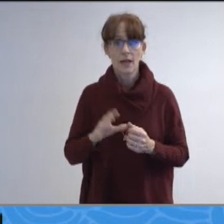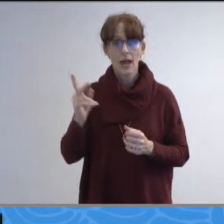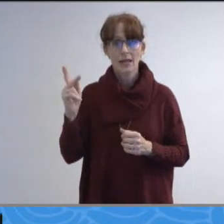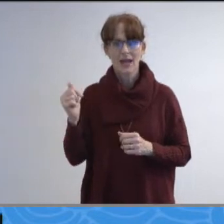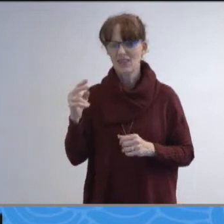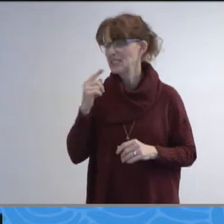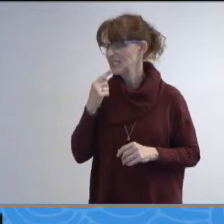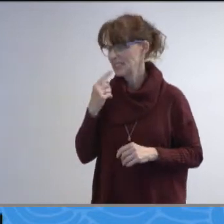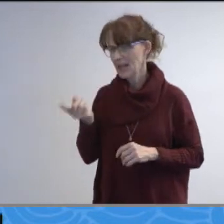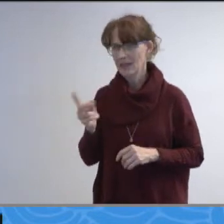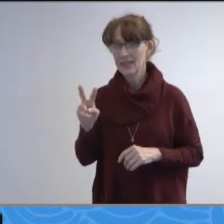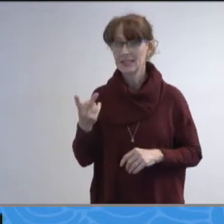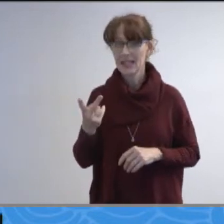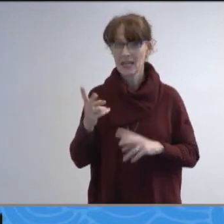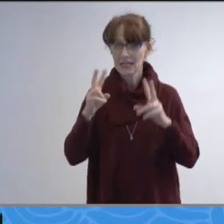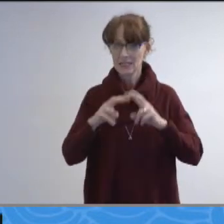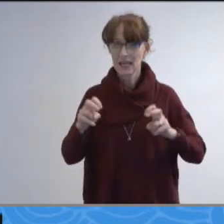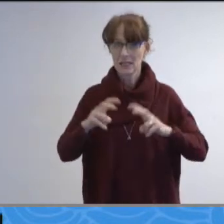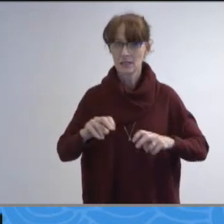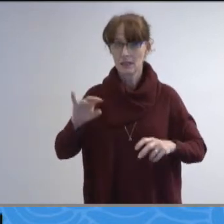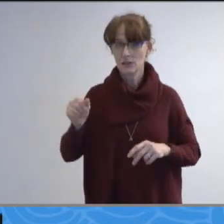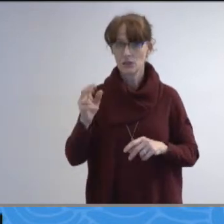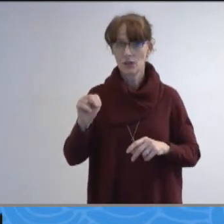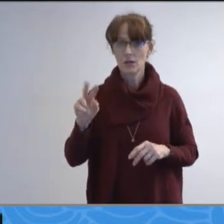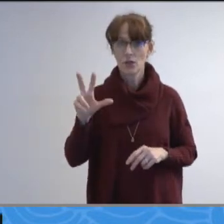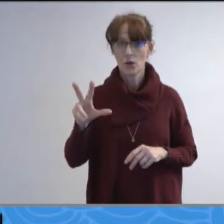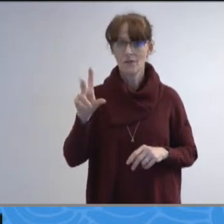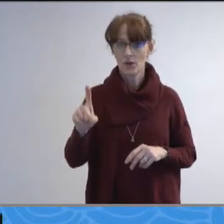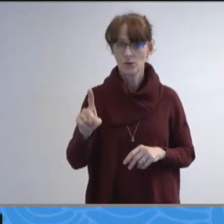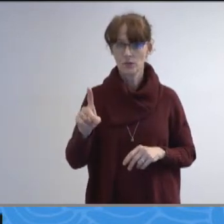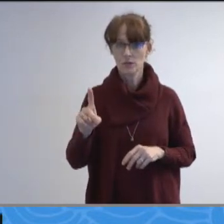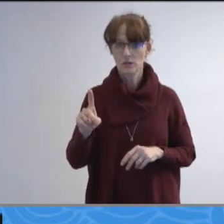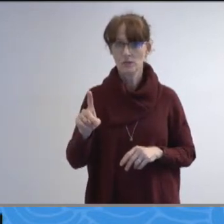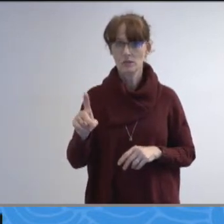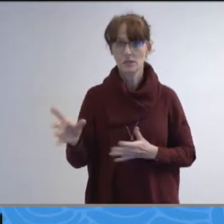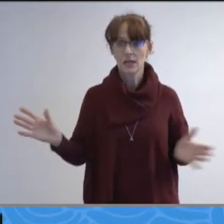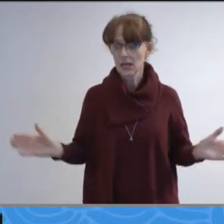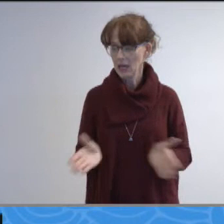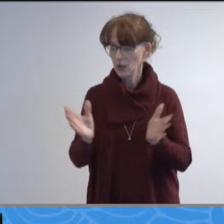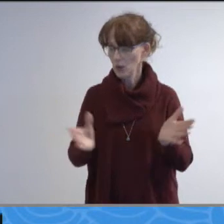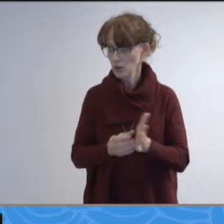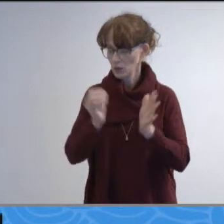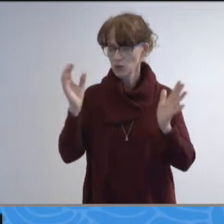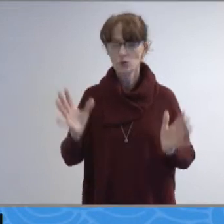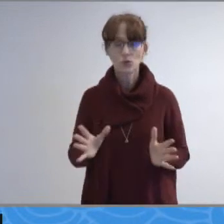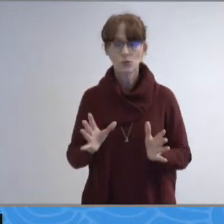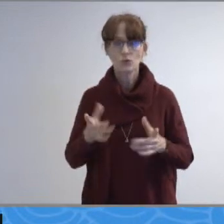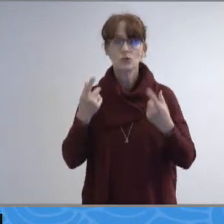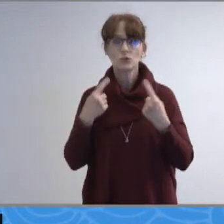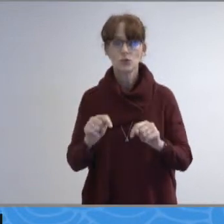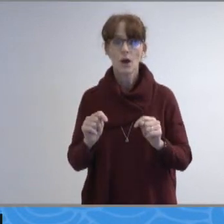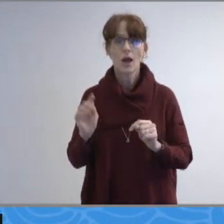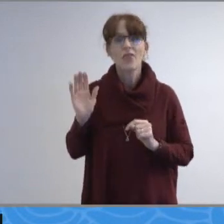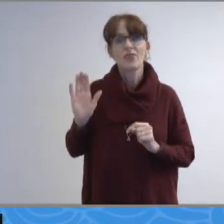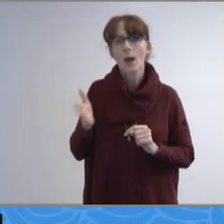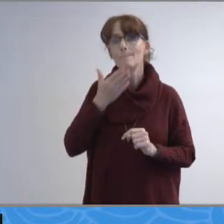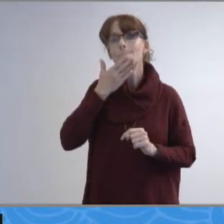the second Diagnostic will start January 31st. Encourage your student to try their best.